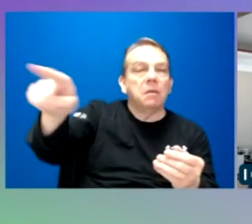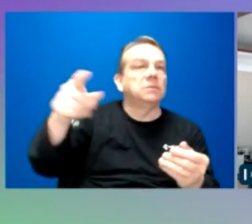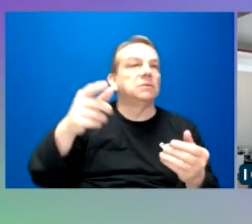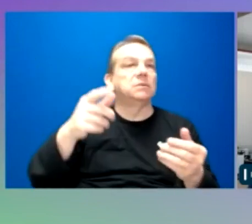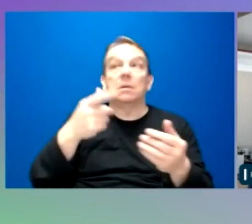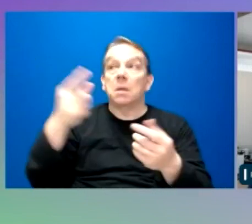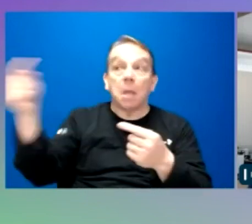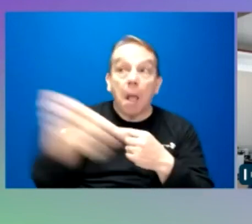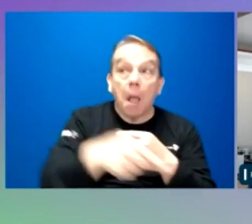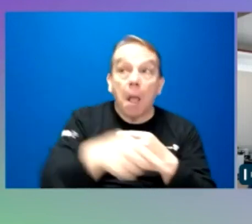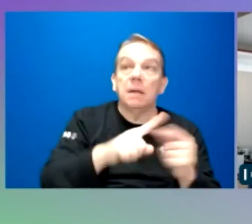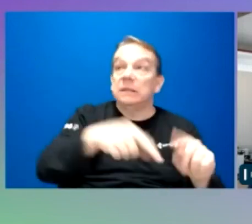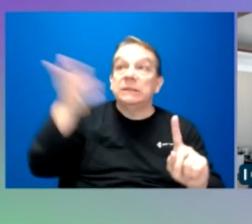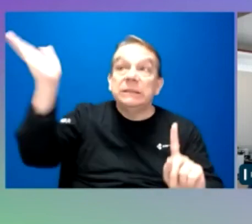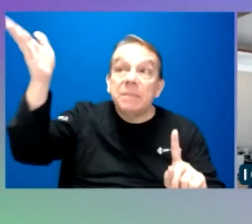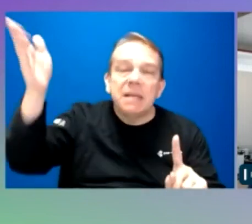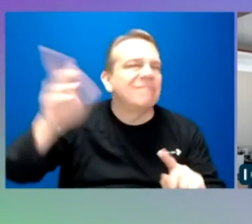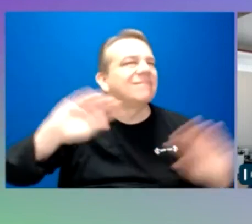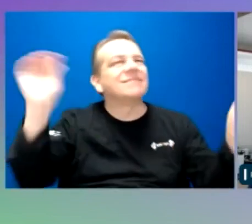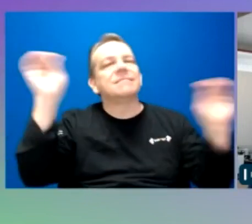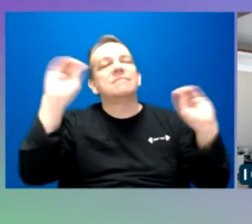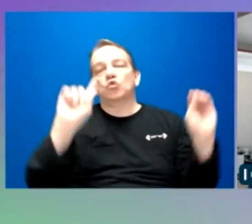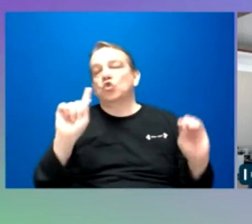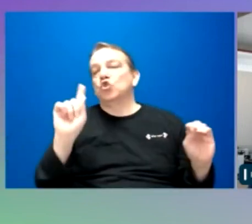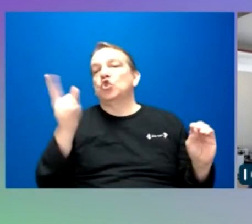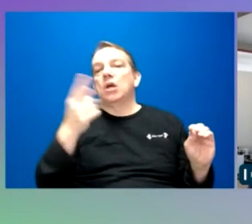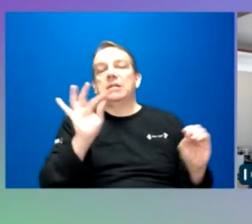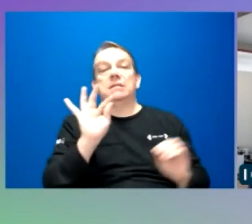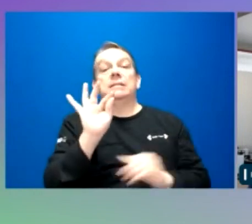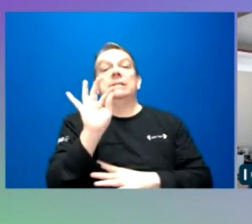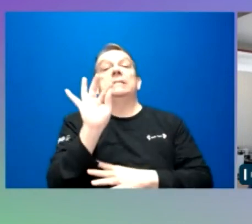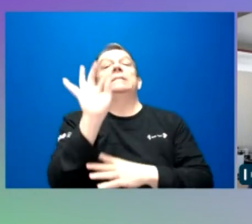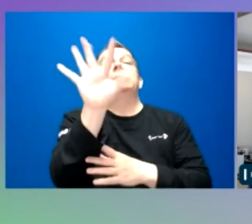Don't just walk up. >> Provide that little nugget of